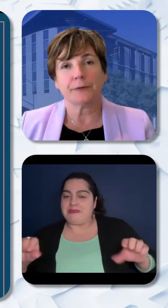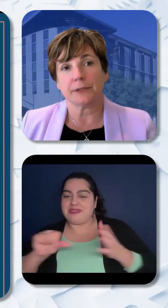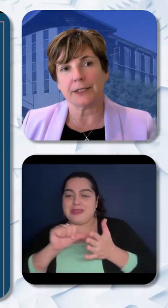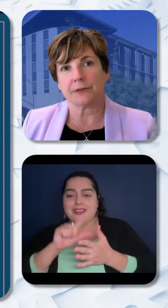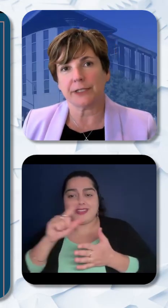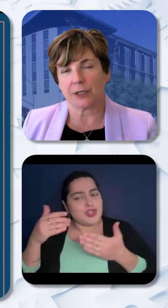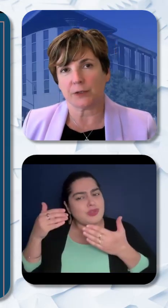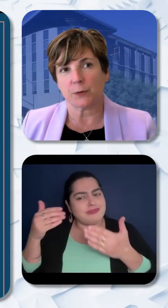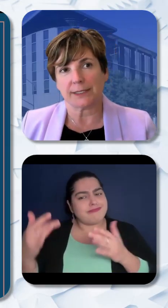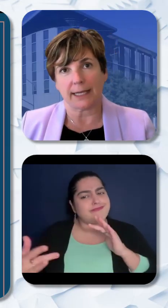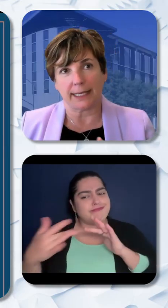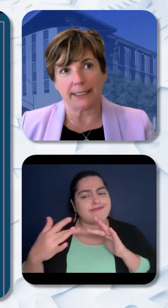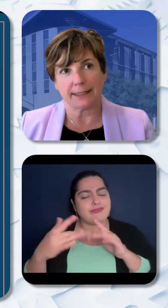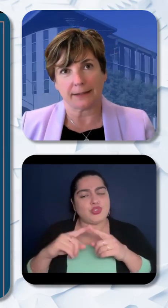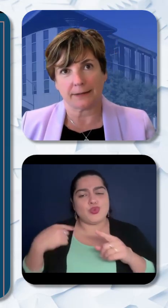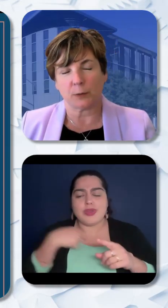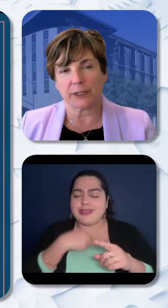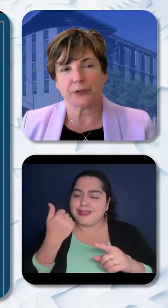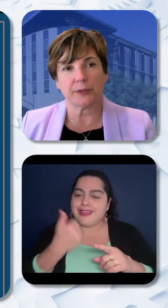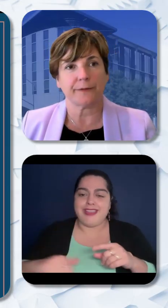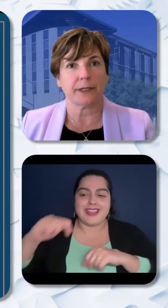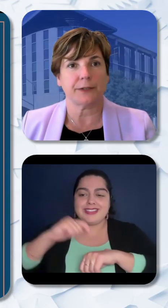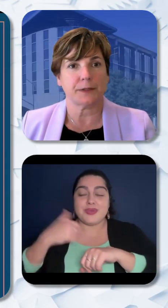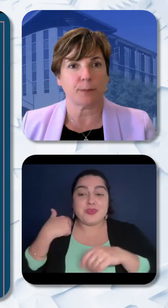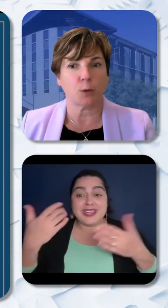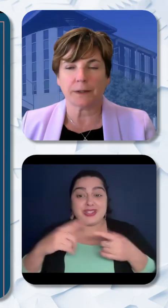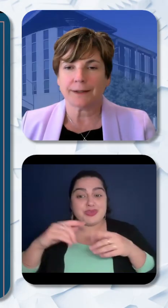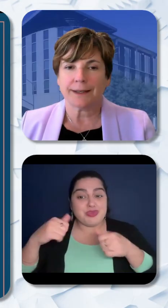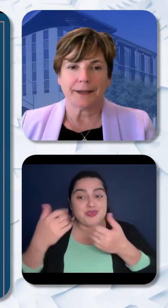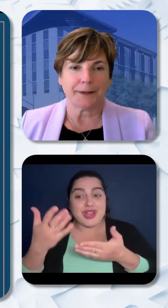Feel free to reach out to us anytime. We're here to provide you support,